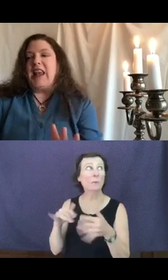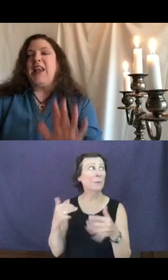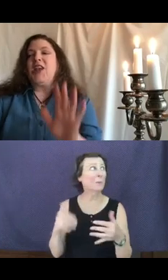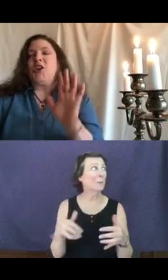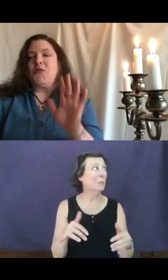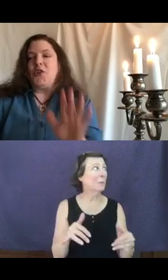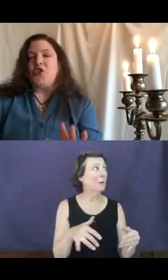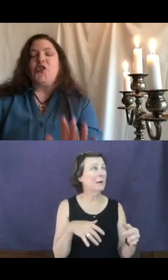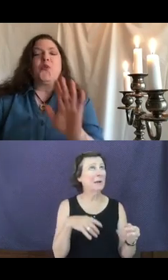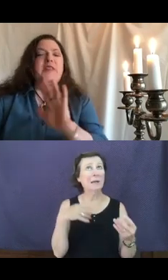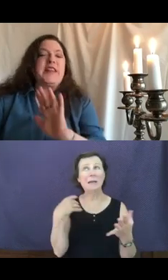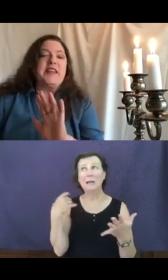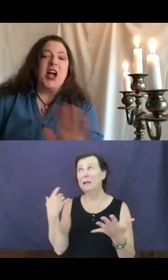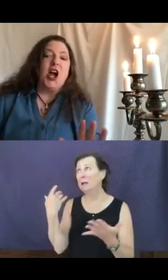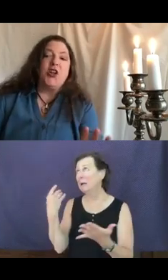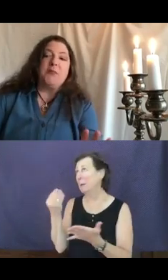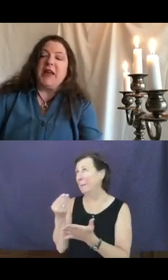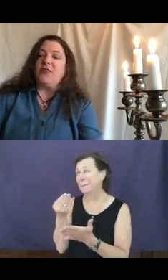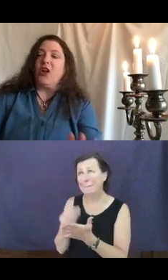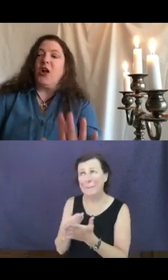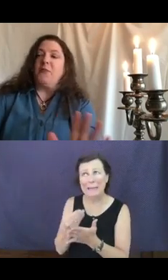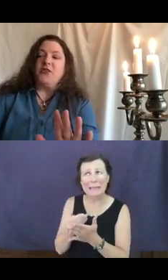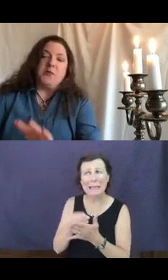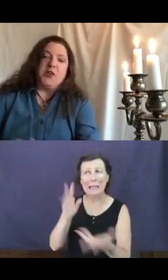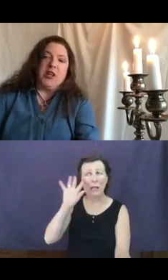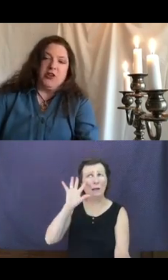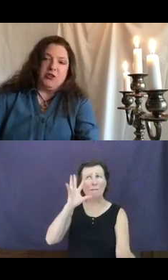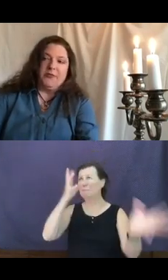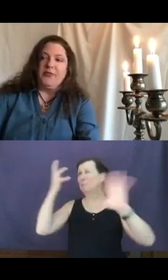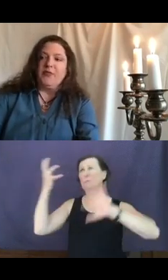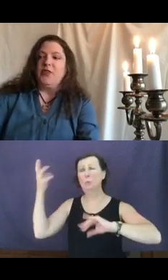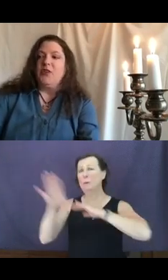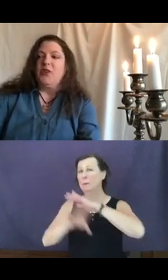confusion was entirely based on miscommunication